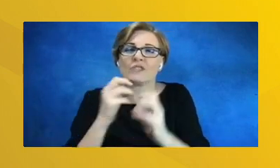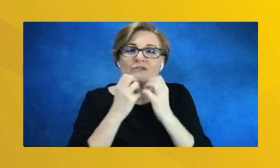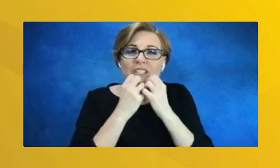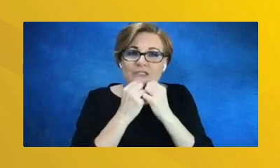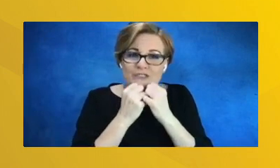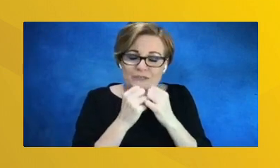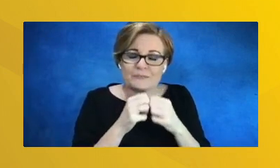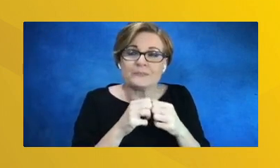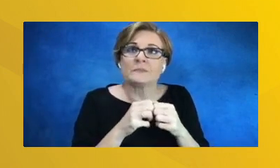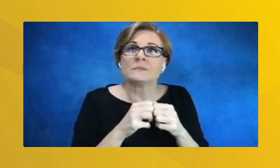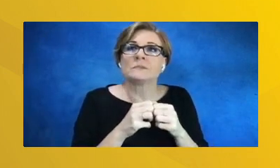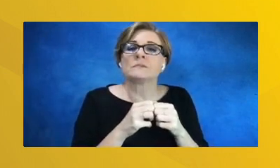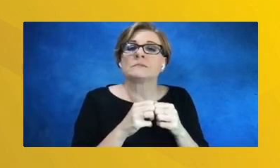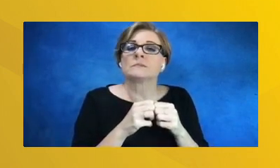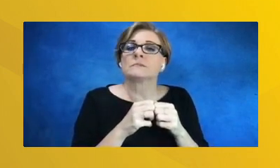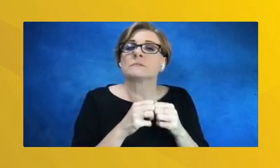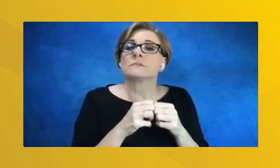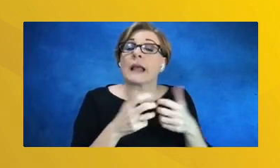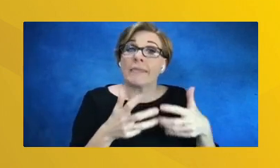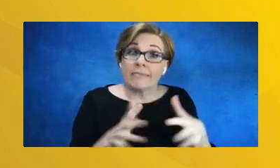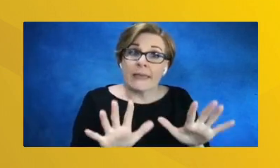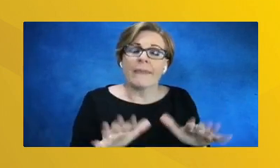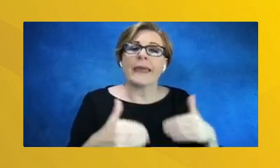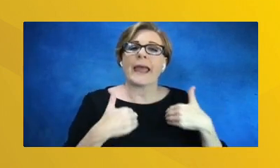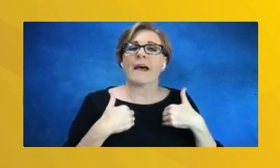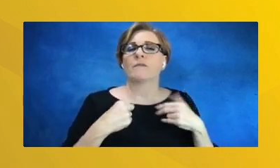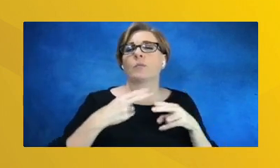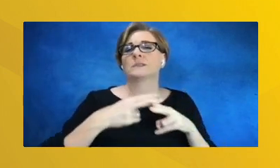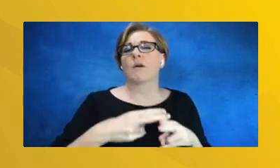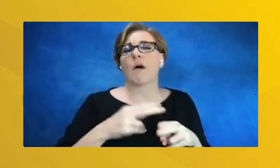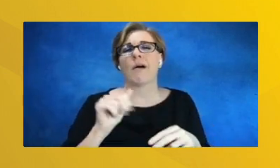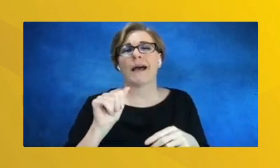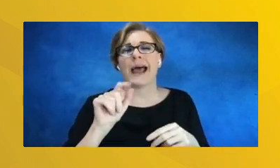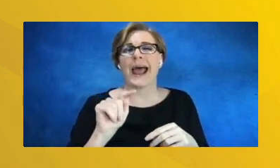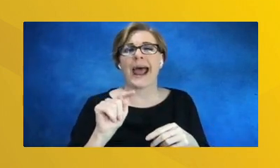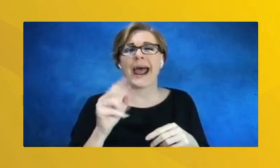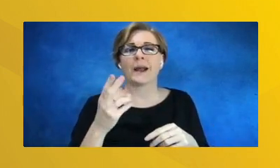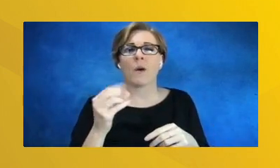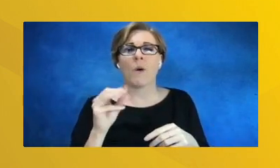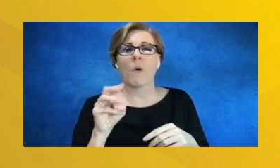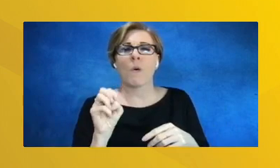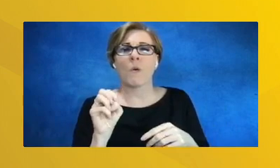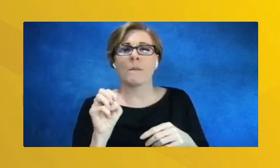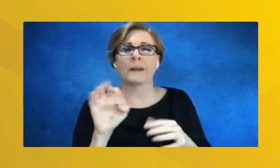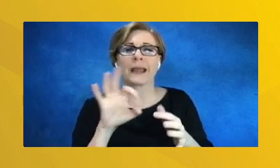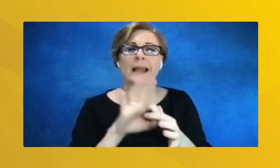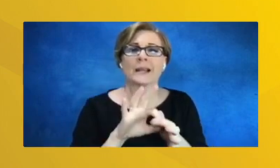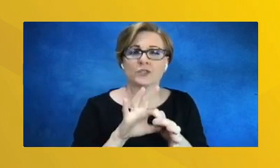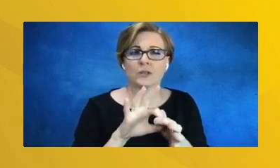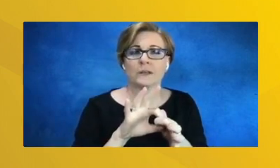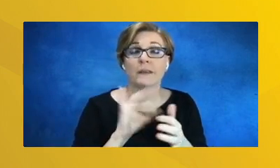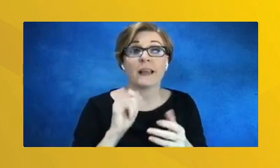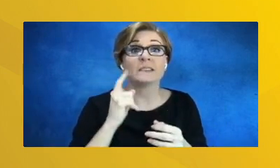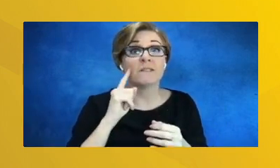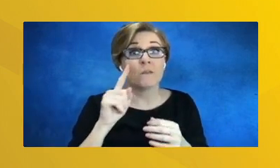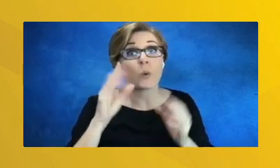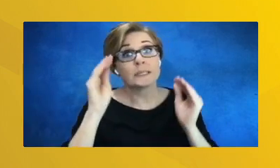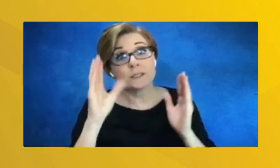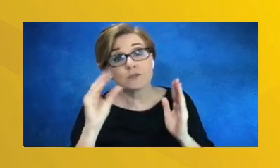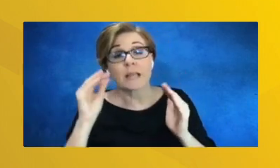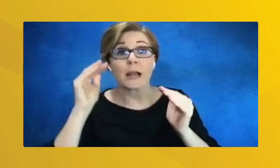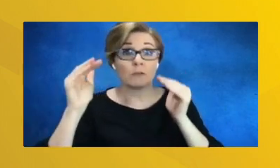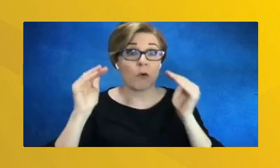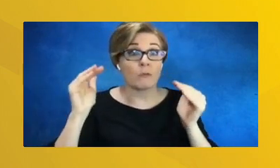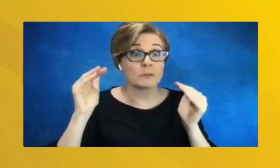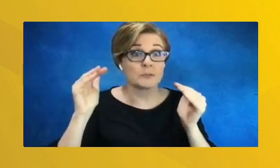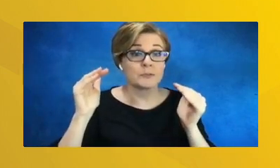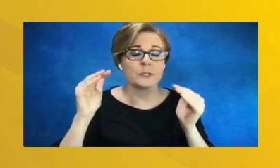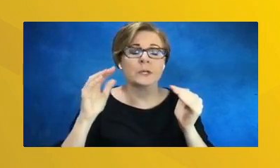And that is for our adults and for the teachers to find a way to connect these Smithsonian